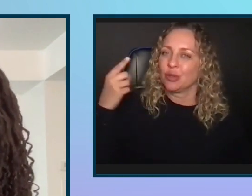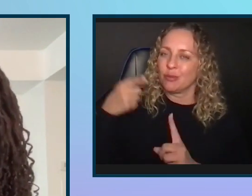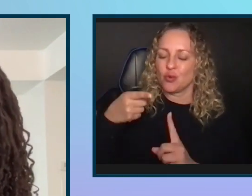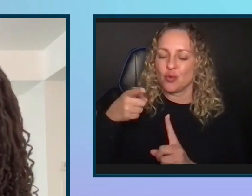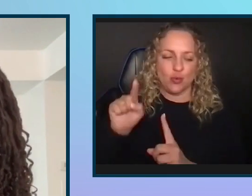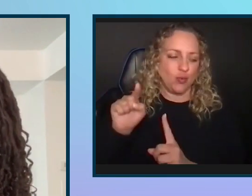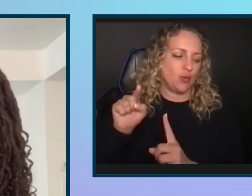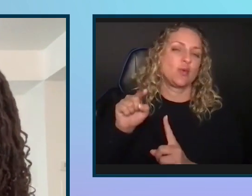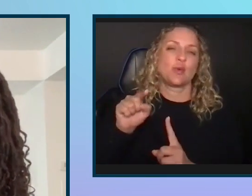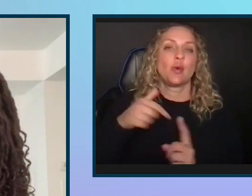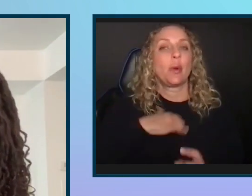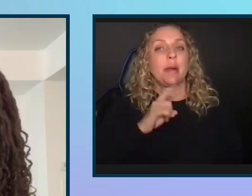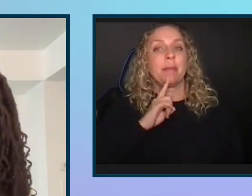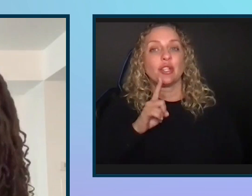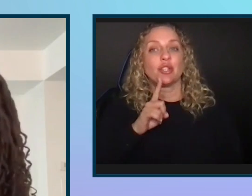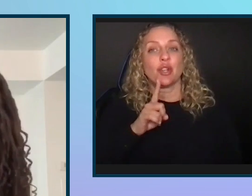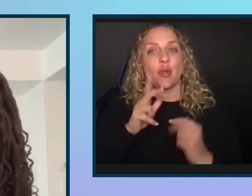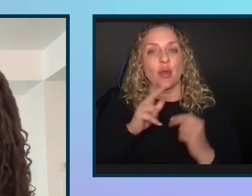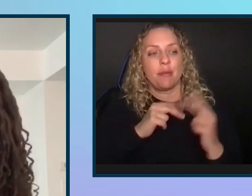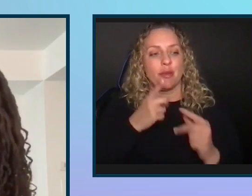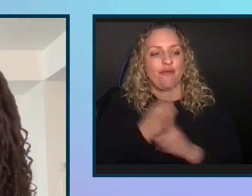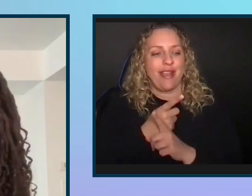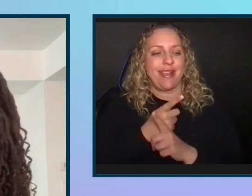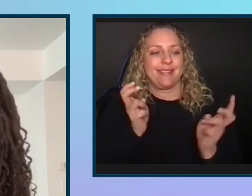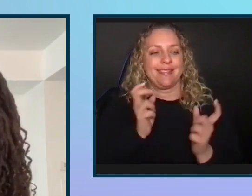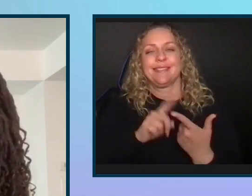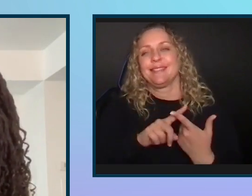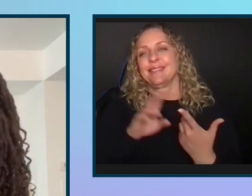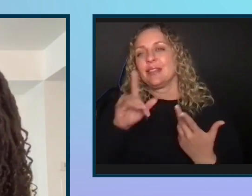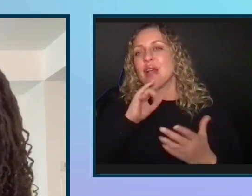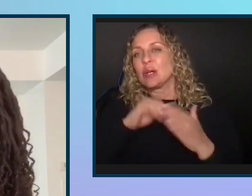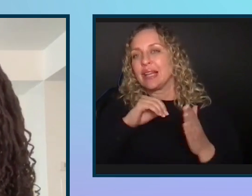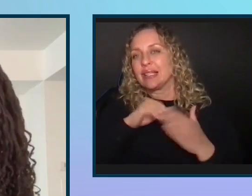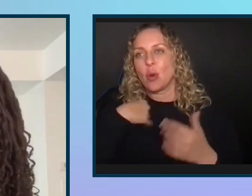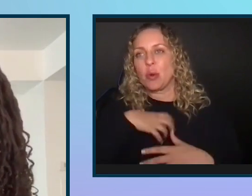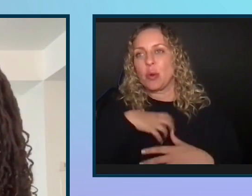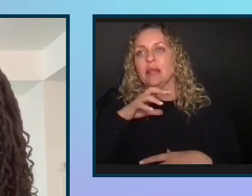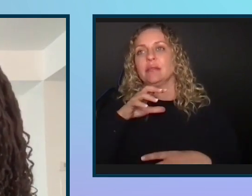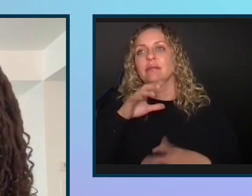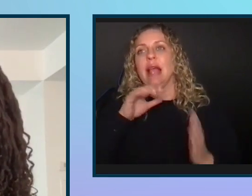So we need to make sure that they're both right, that people they are accessible and that we can get to them as well. Yeah exactly.